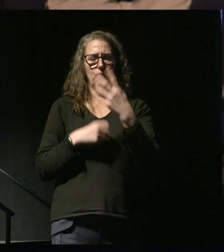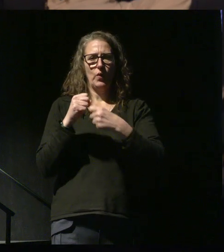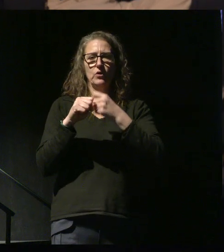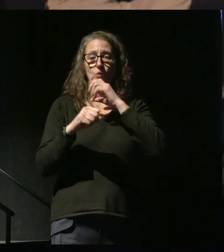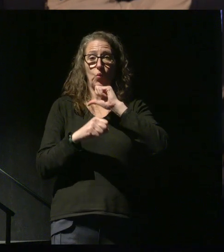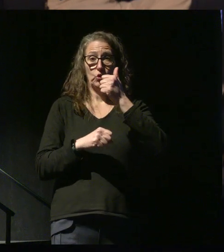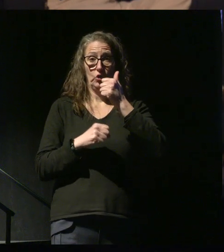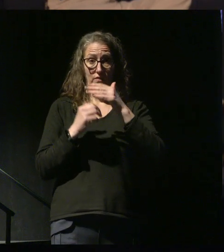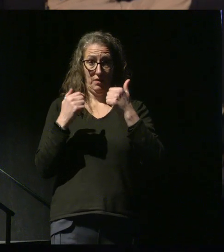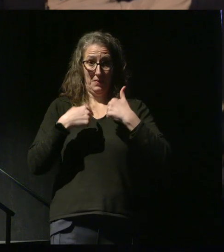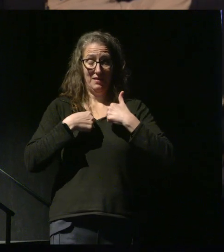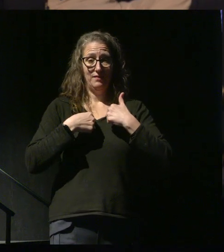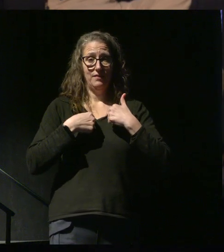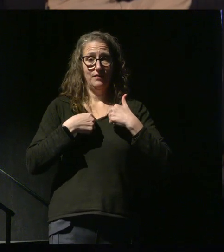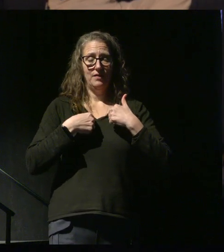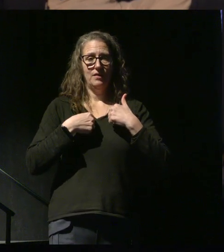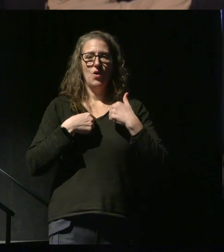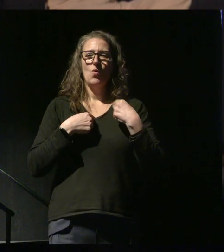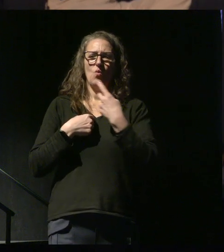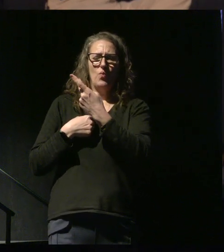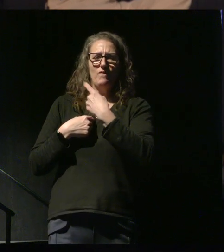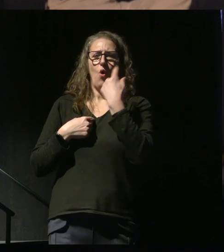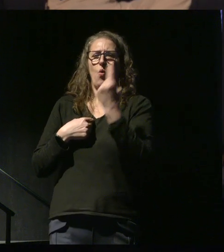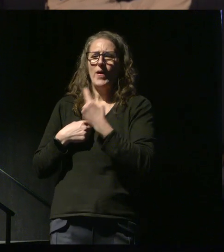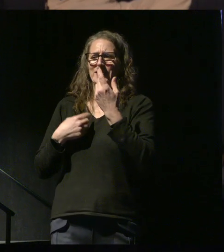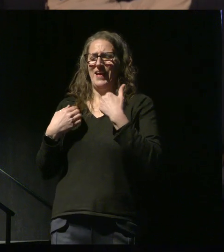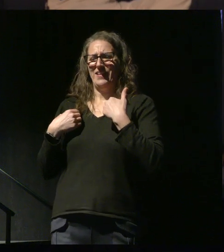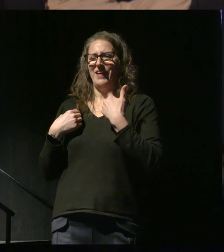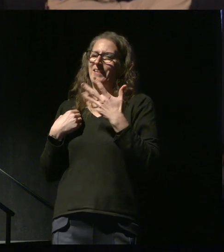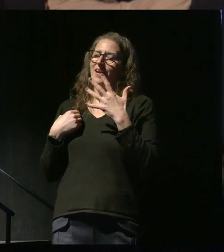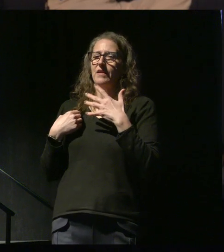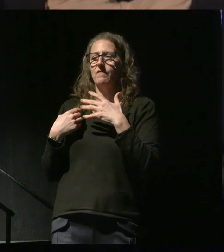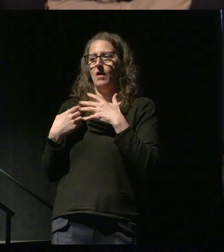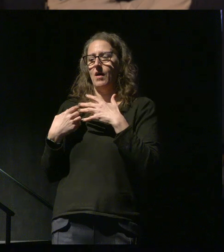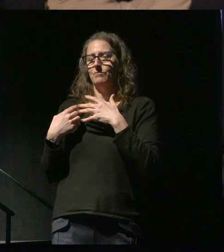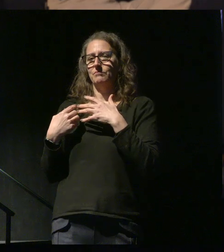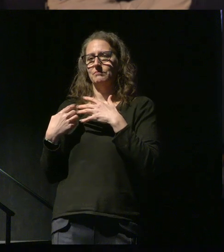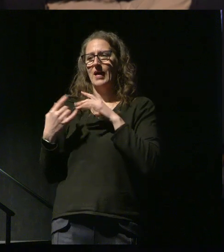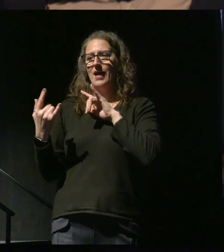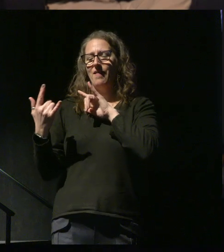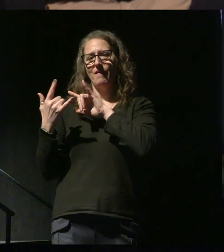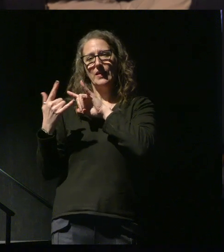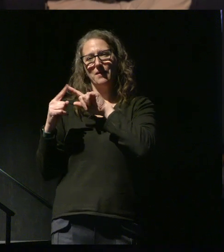have always had this, you know, this sort of like loving but also somewhat tense relationship